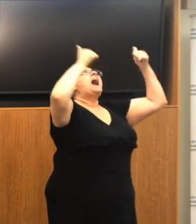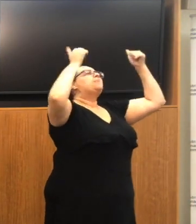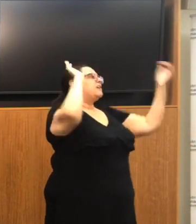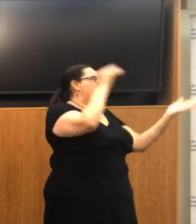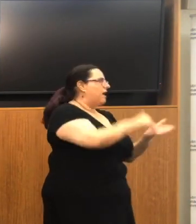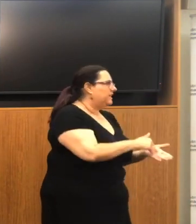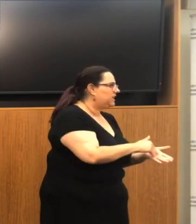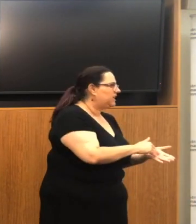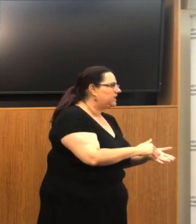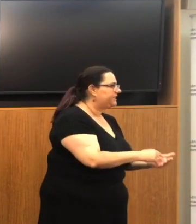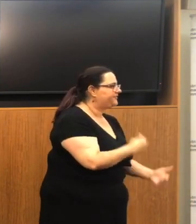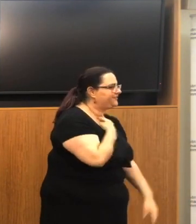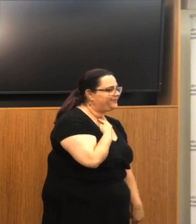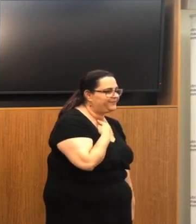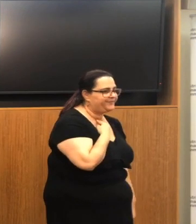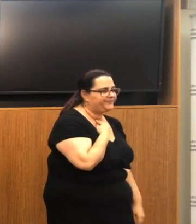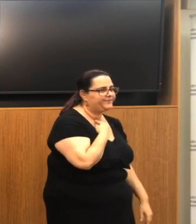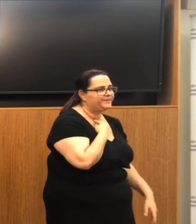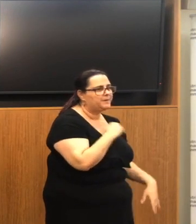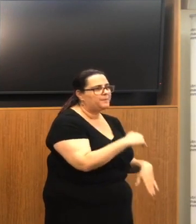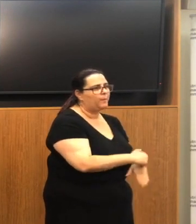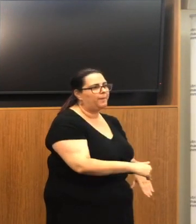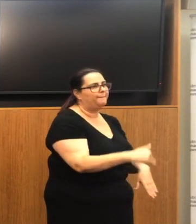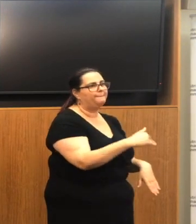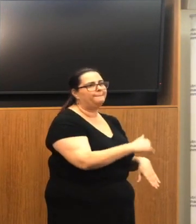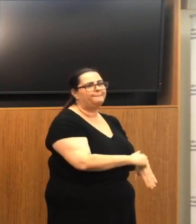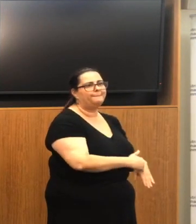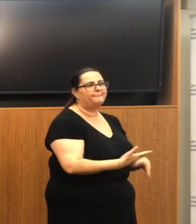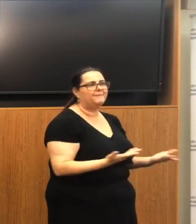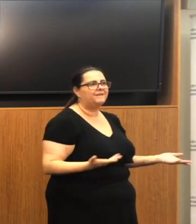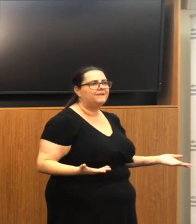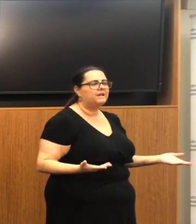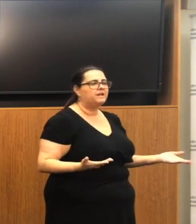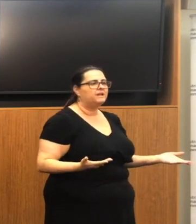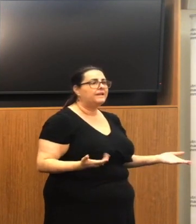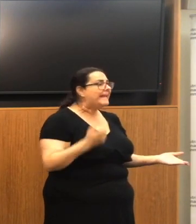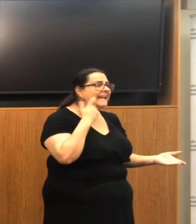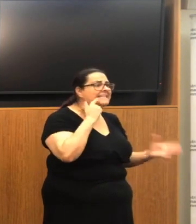with such, the problems could be solved by a ramp, you know?